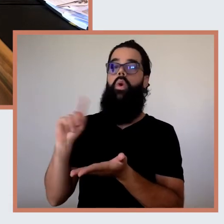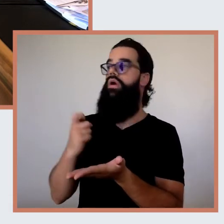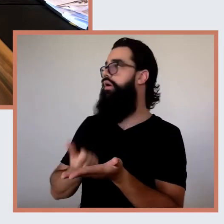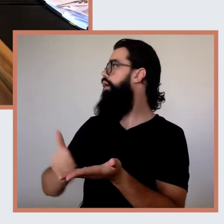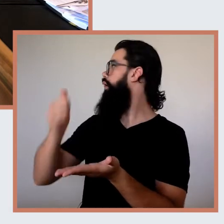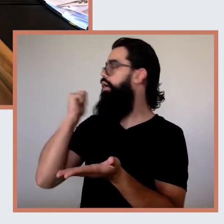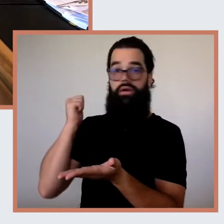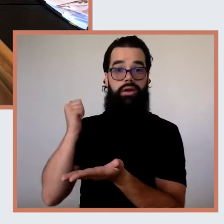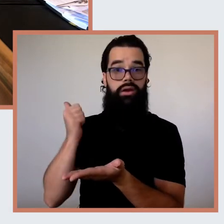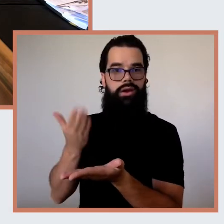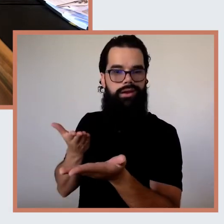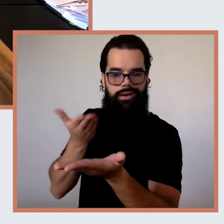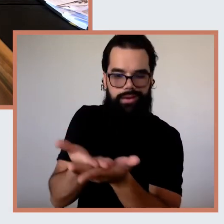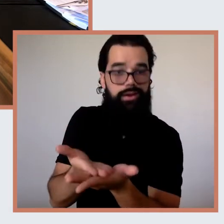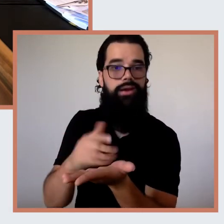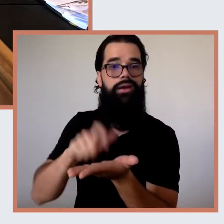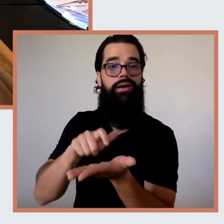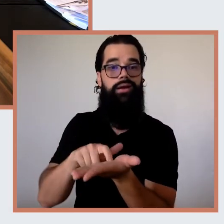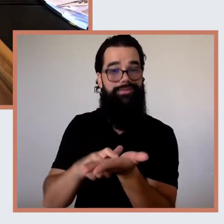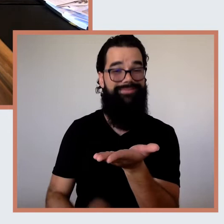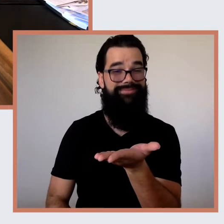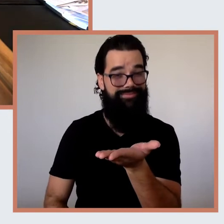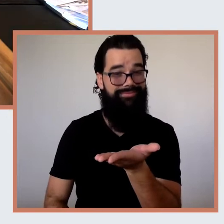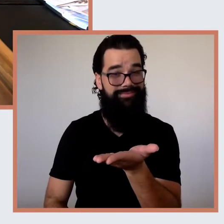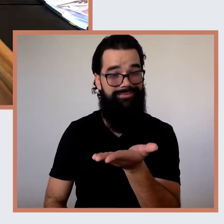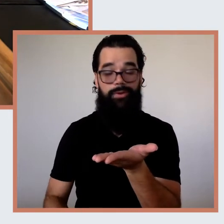something that yes, it can be learned for sure.